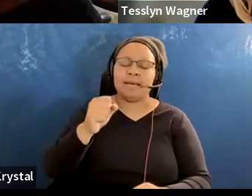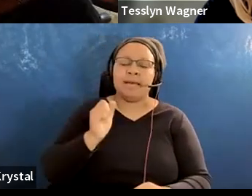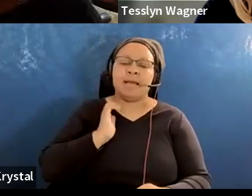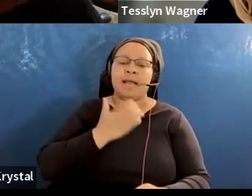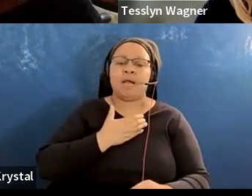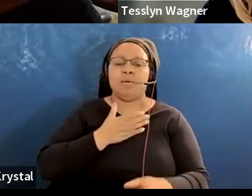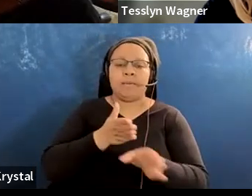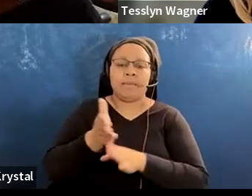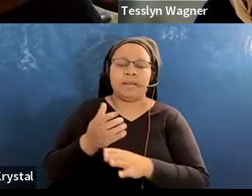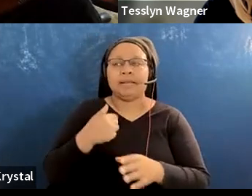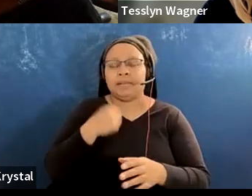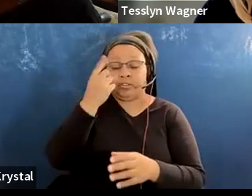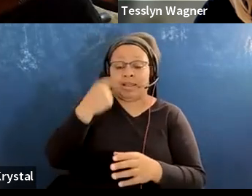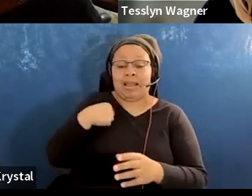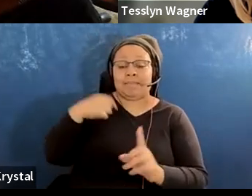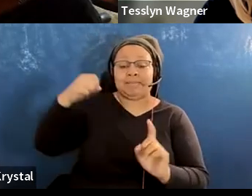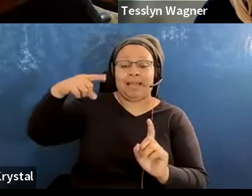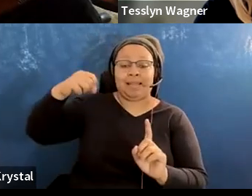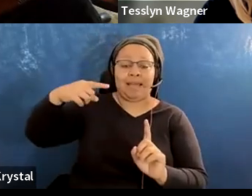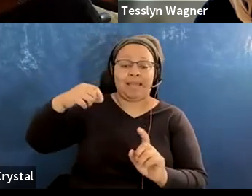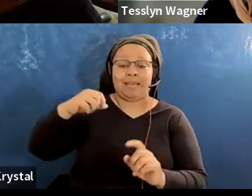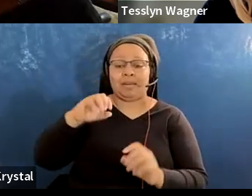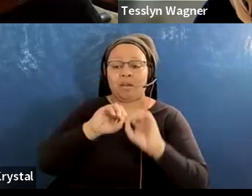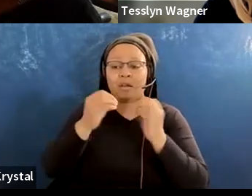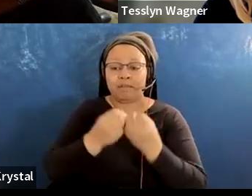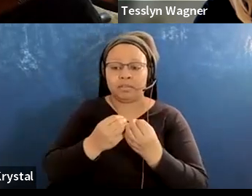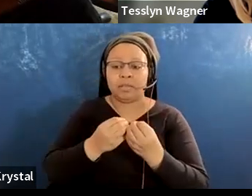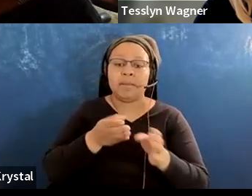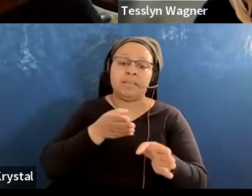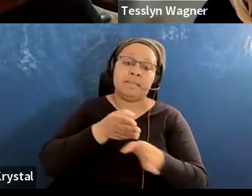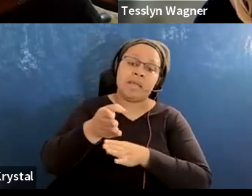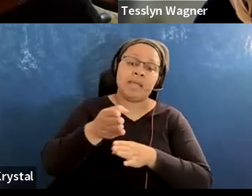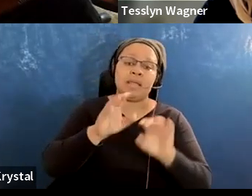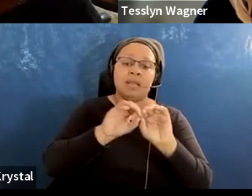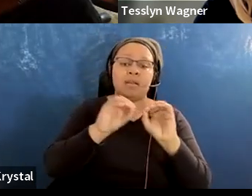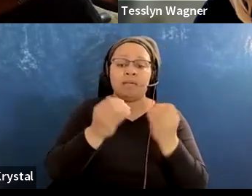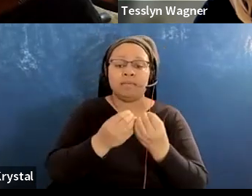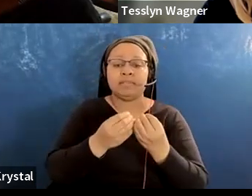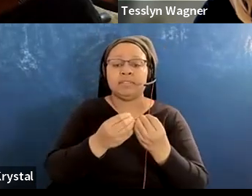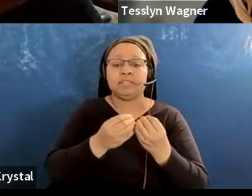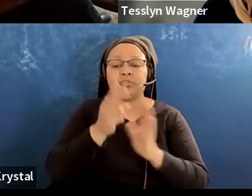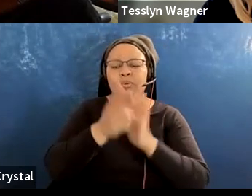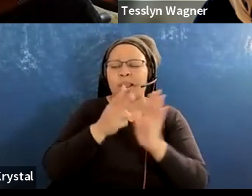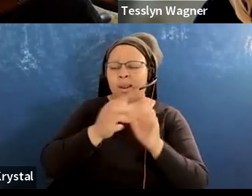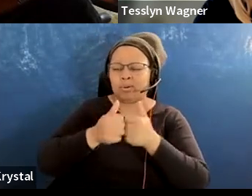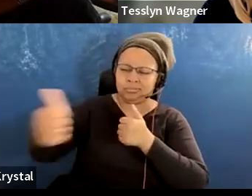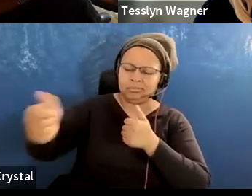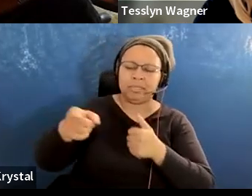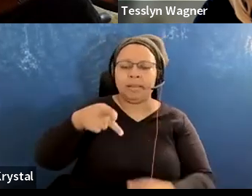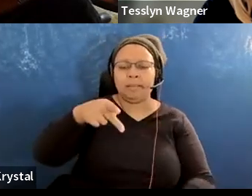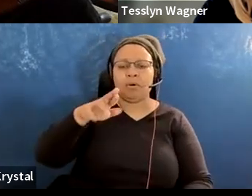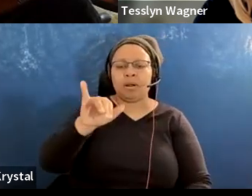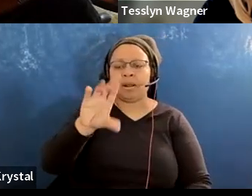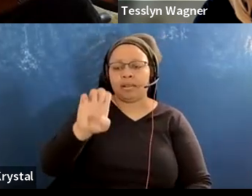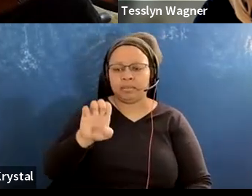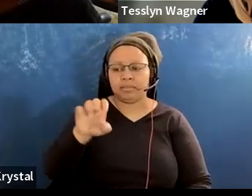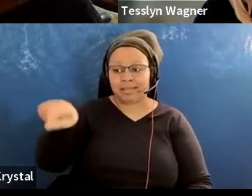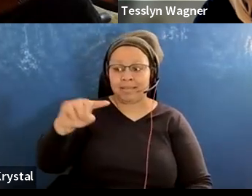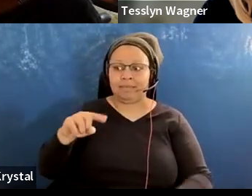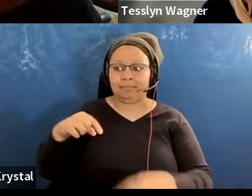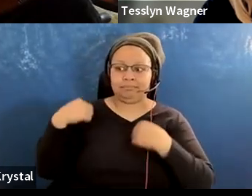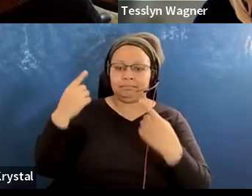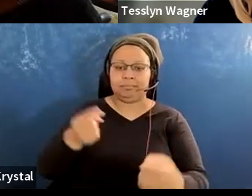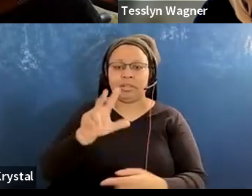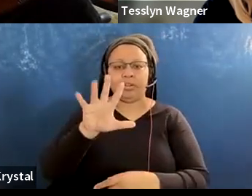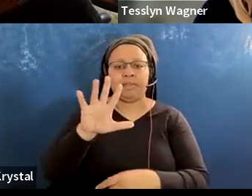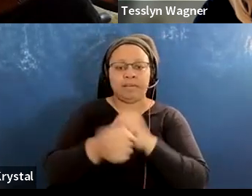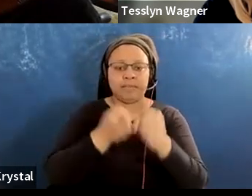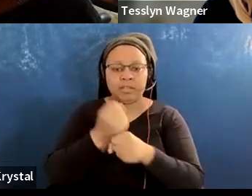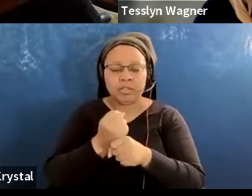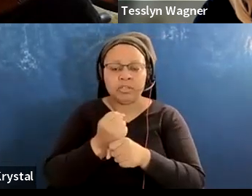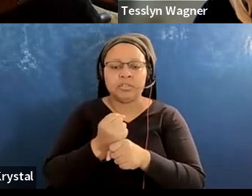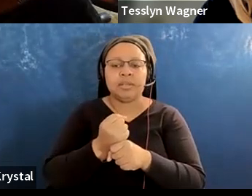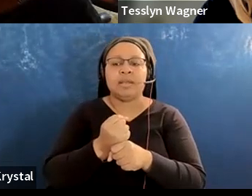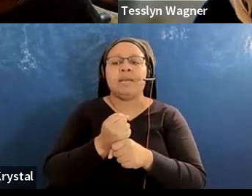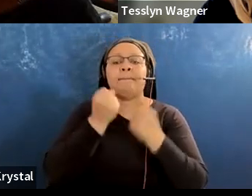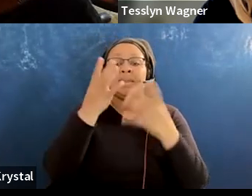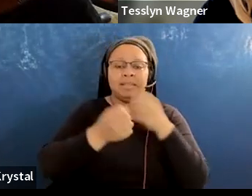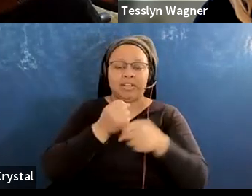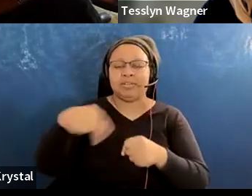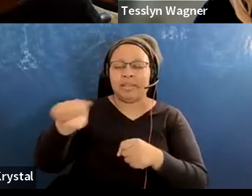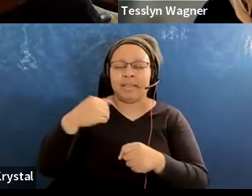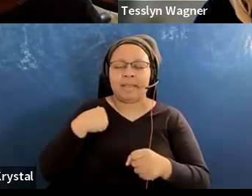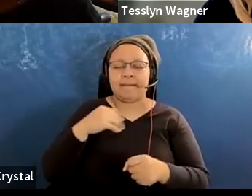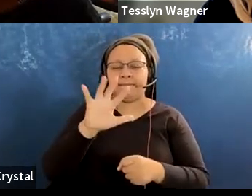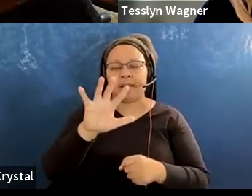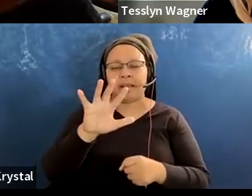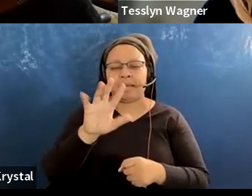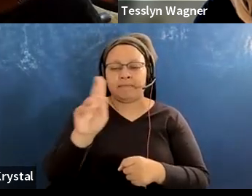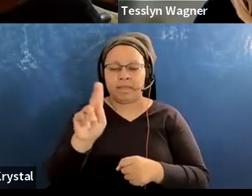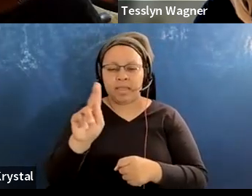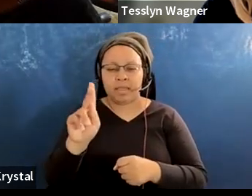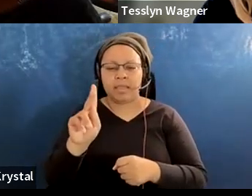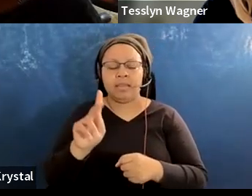Awesome. You mind sharing a little bit about the fundraisers? So you fund raise money to help transition folks out?